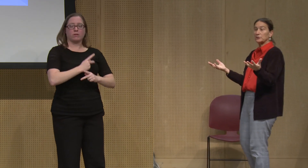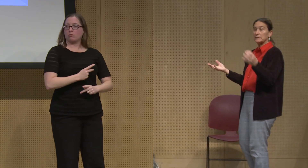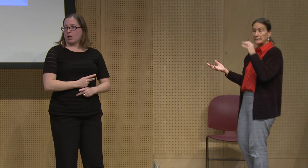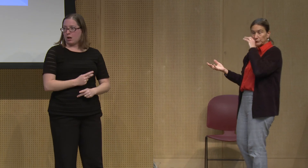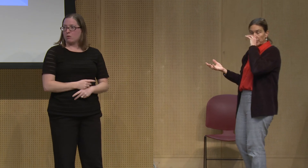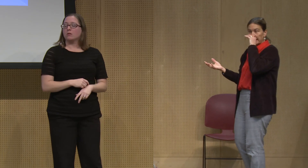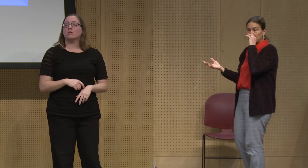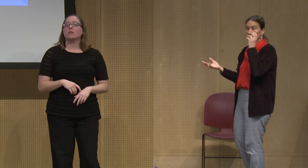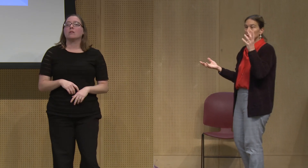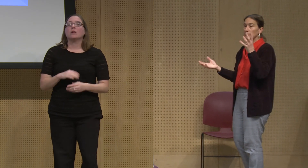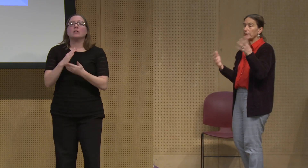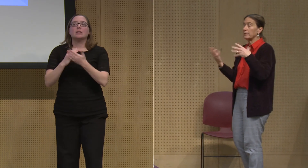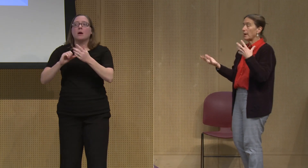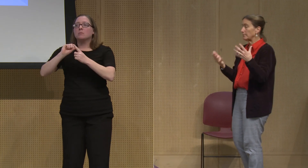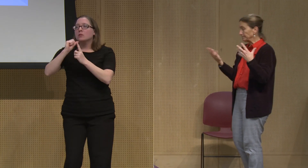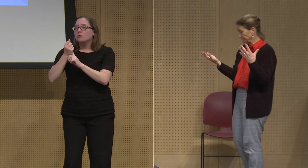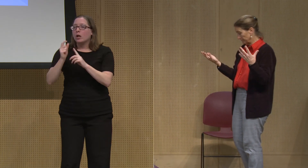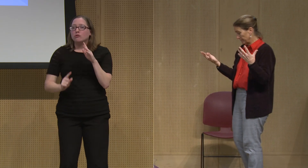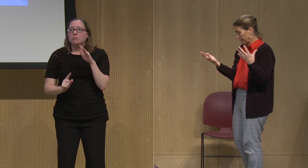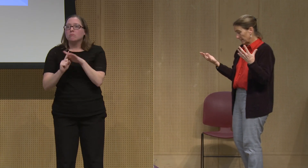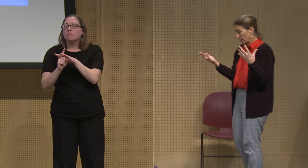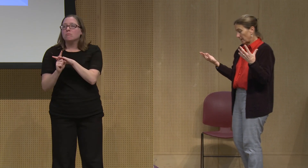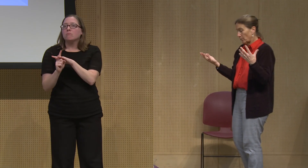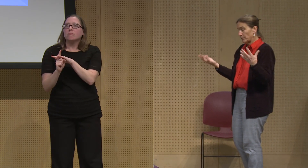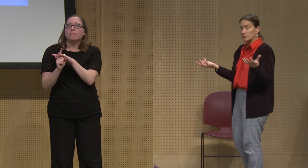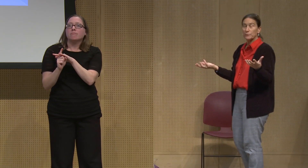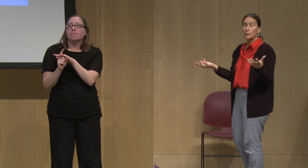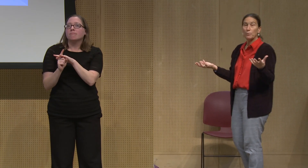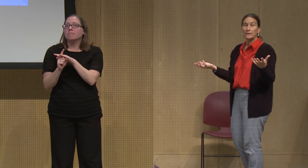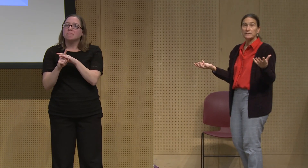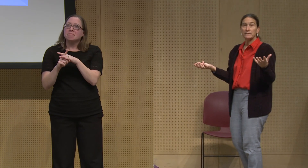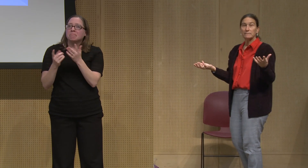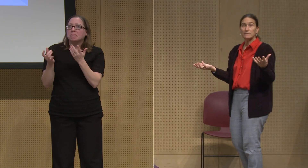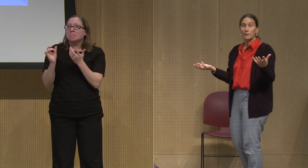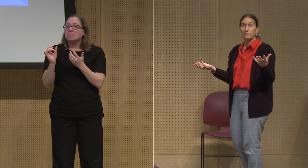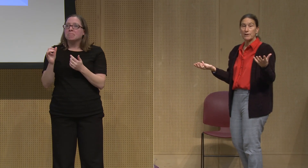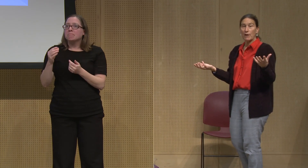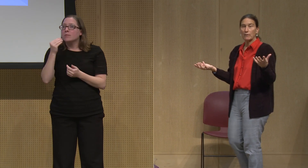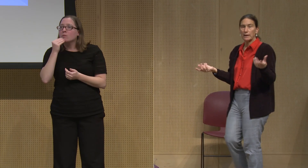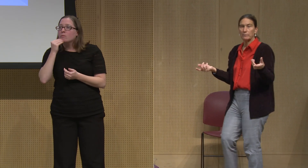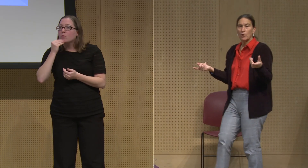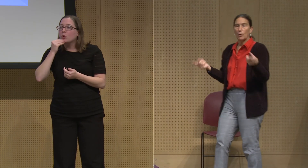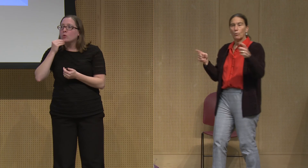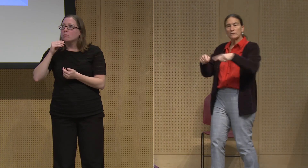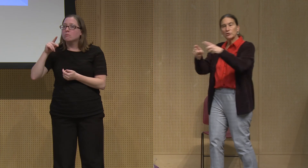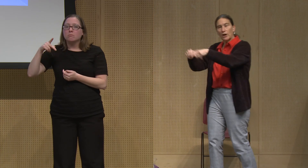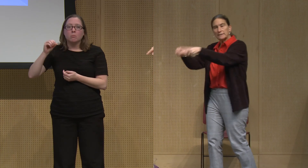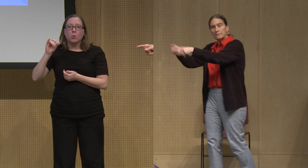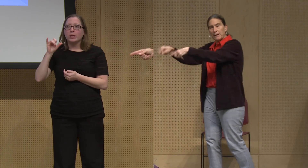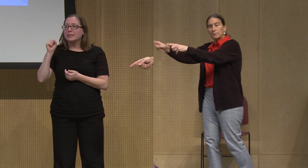INTO WITH, UM--WHEN THERE'S FOOD POISONING, THEY WANT TO FIGURE OUT KIND OF WHAT'S CAUSING PEOPLE GO GET SICK.